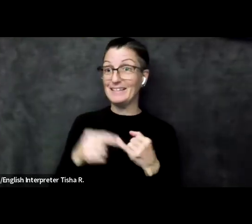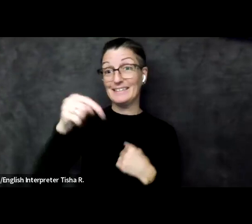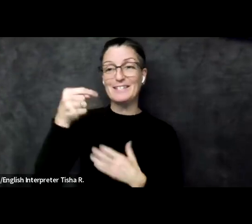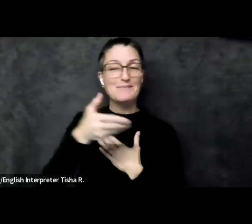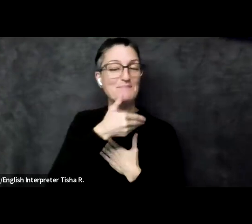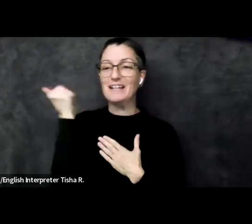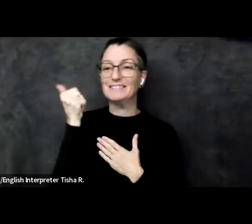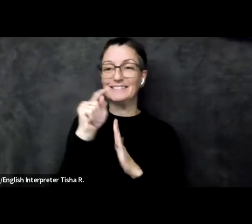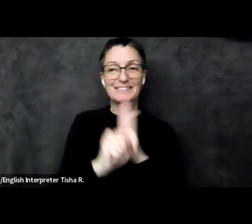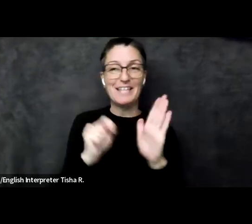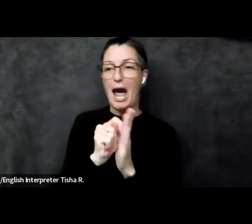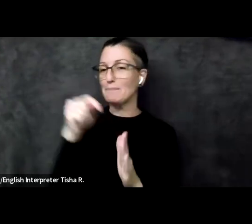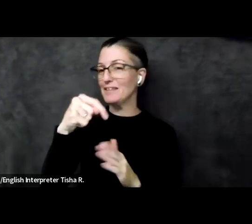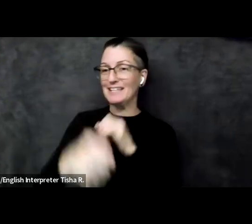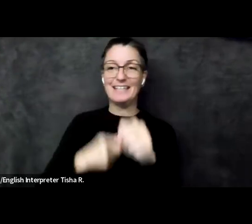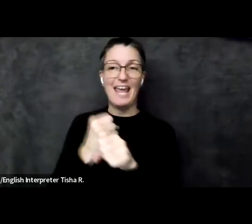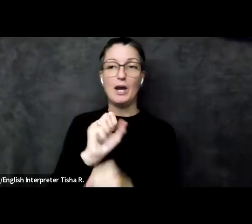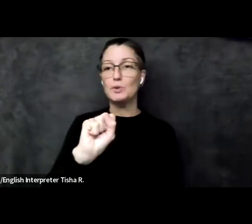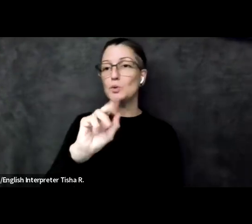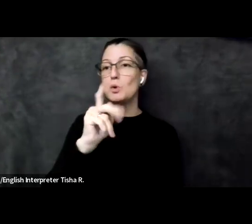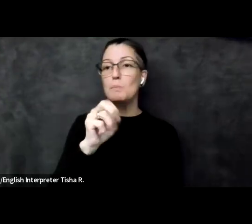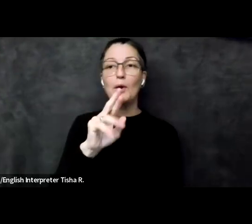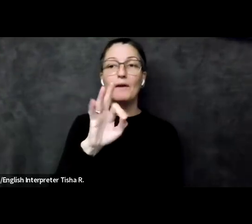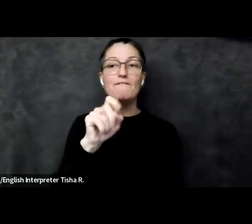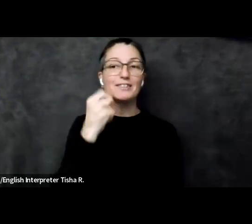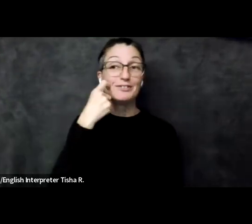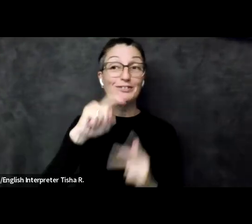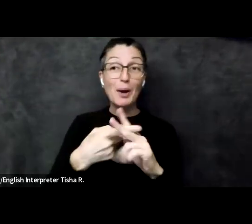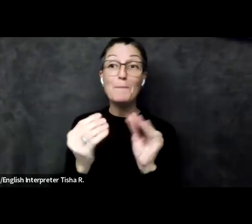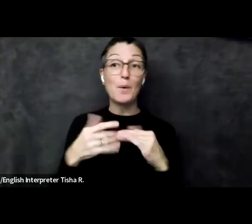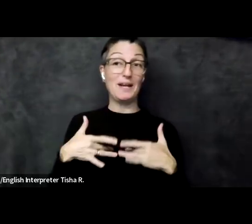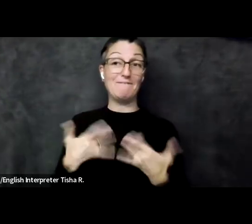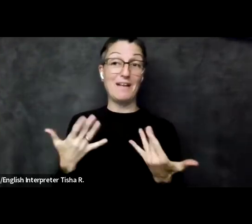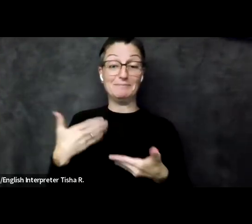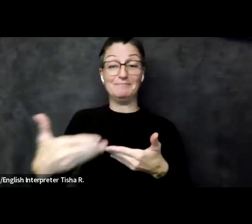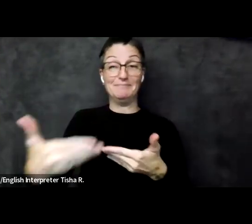Superfest has started and we have more events coming up on Saturday.